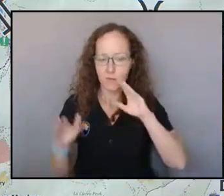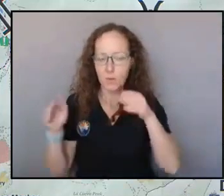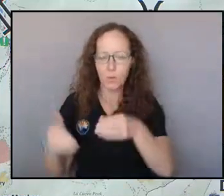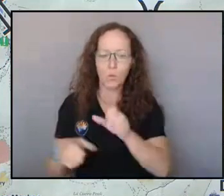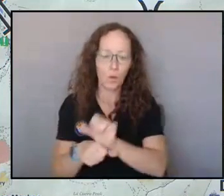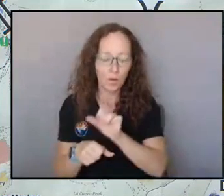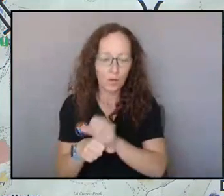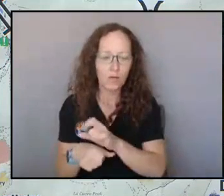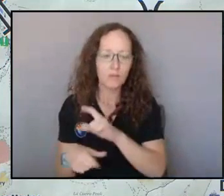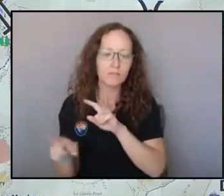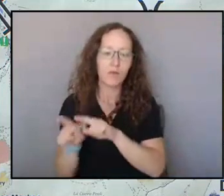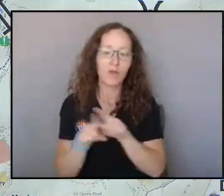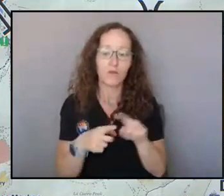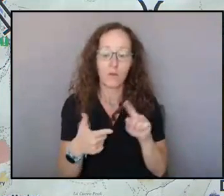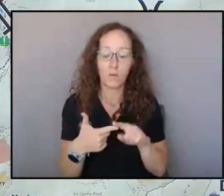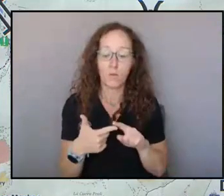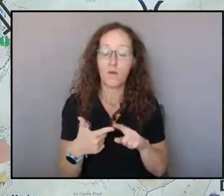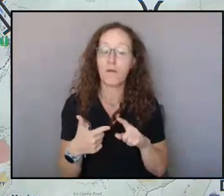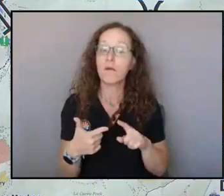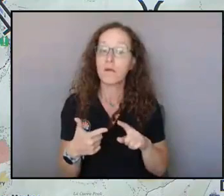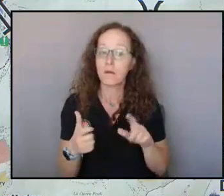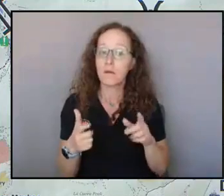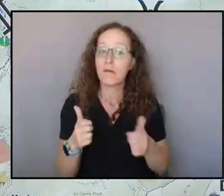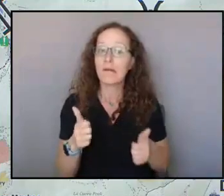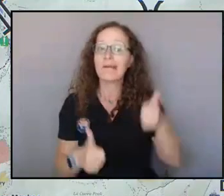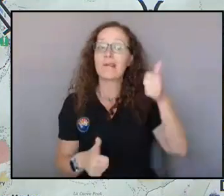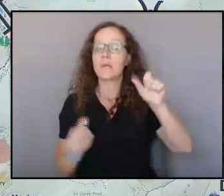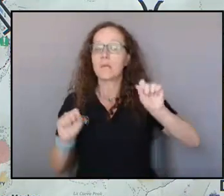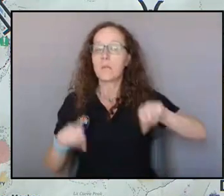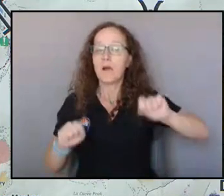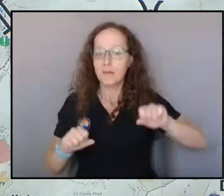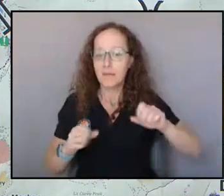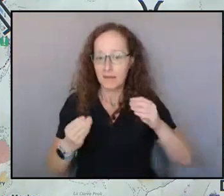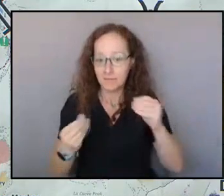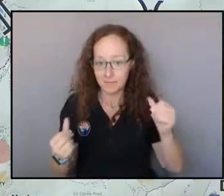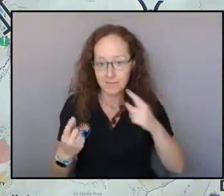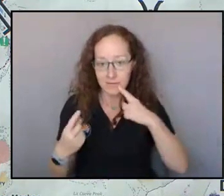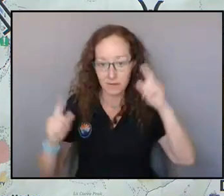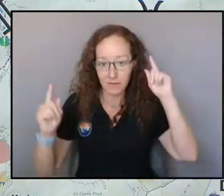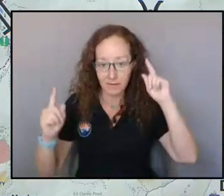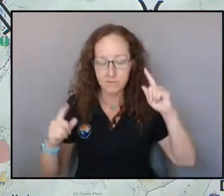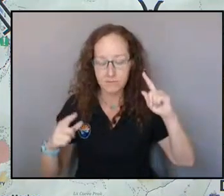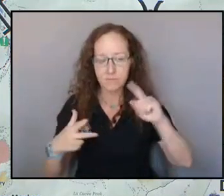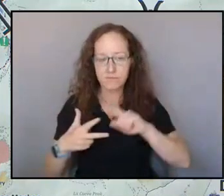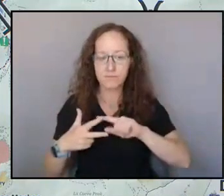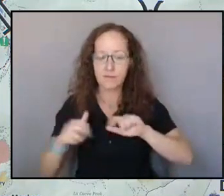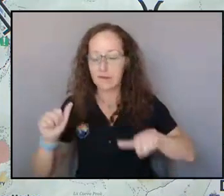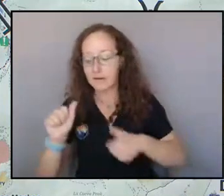FROM TEAM 2 TALKED ABOUT, THIS THEY ARE IN PLACE WHEN WE NEED THEM.